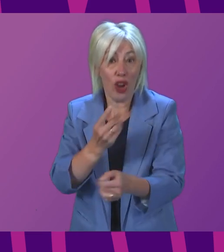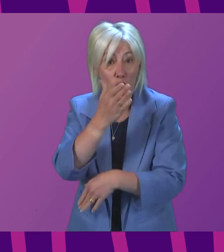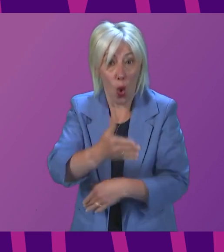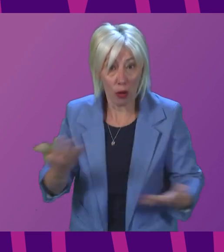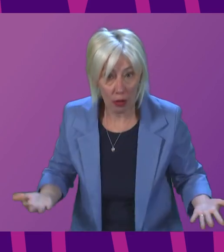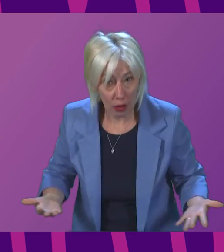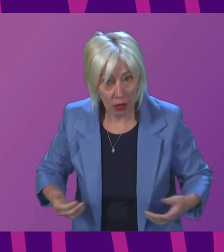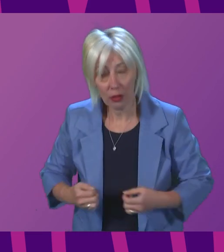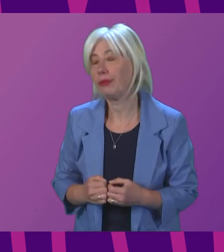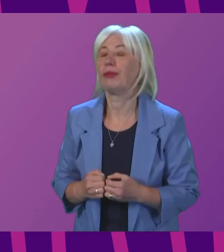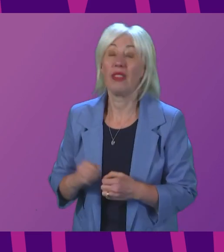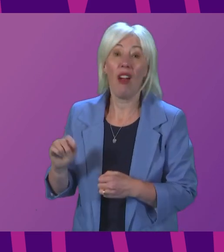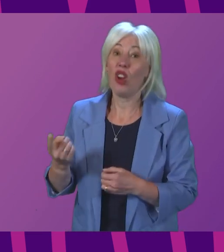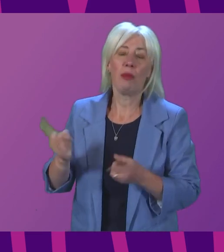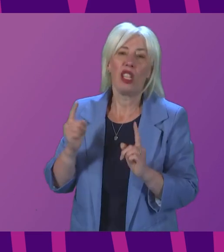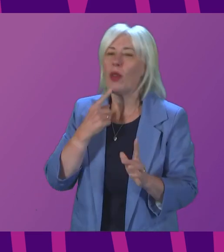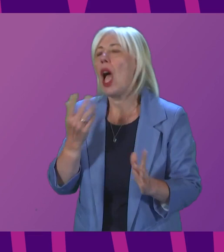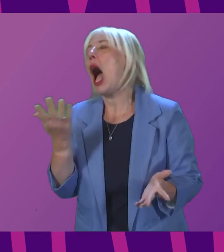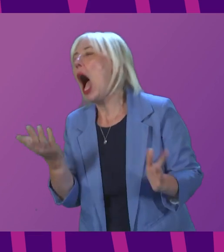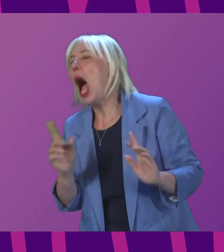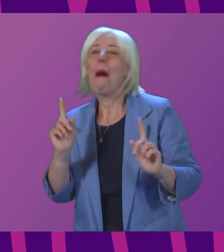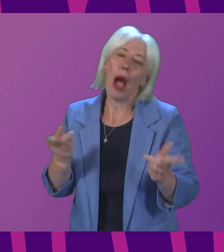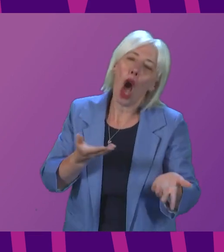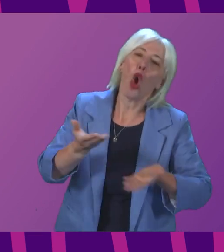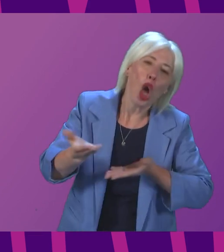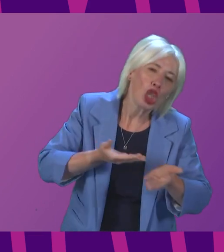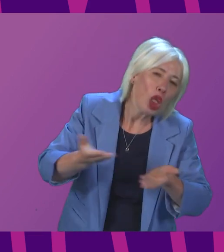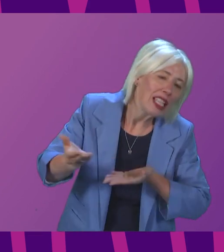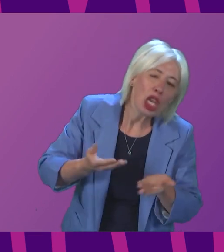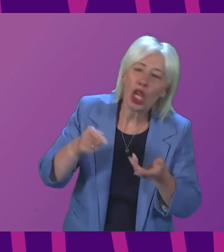The First Minister will probably say in reply that there is a consultation out on the matter,